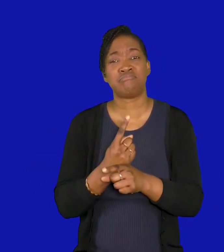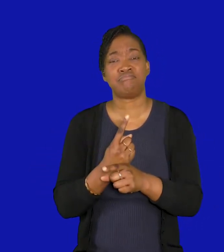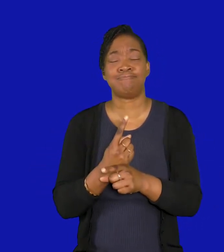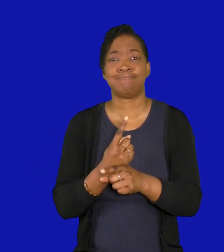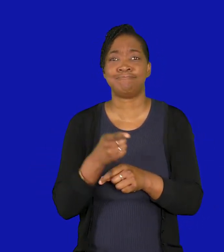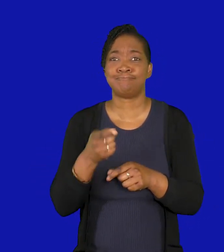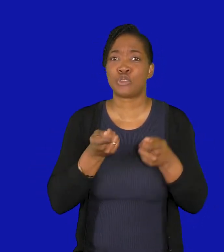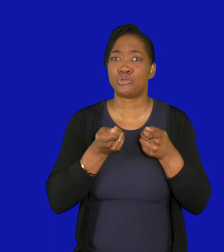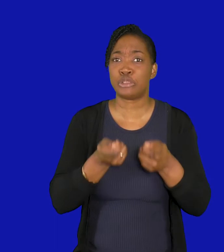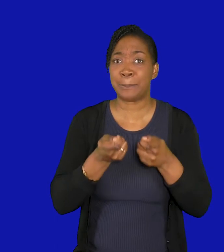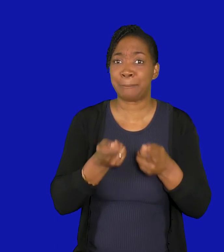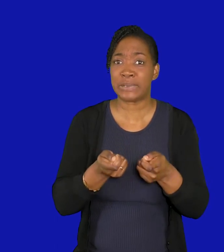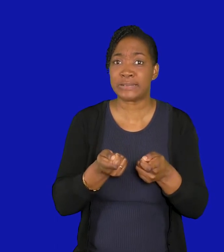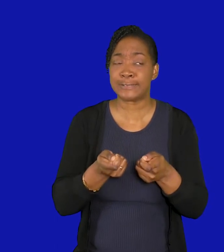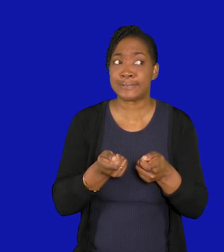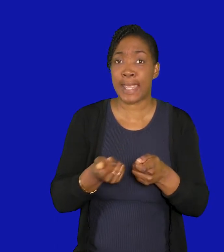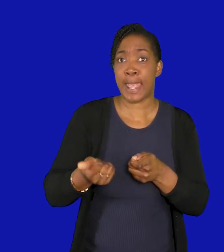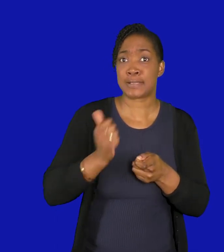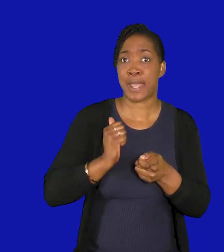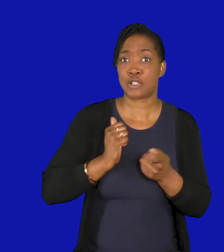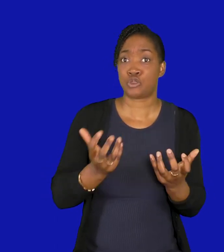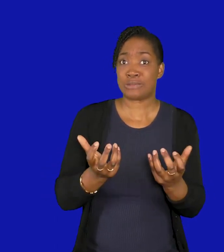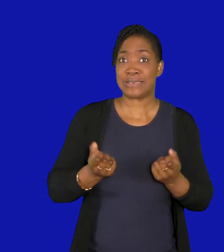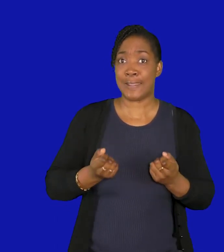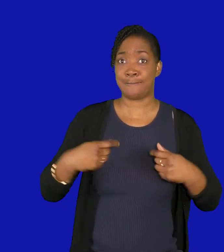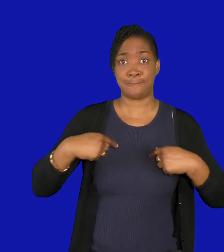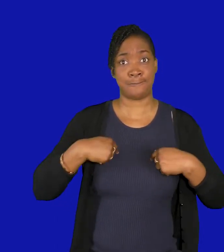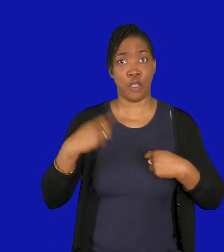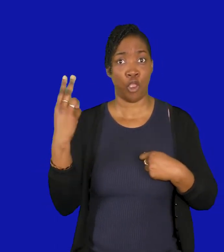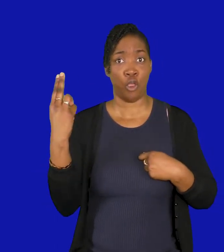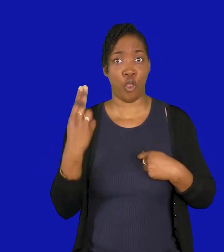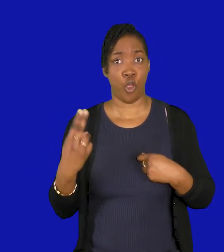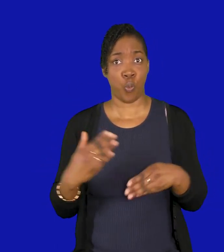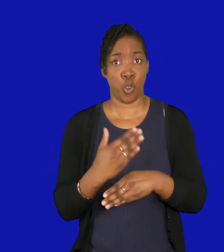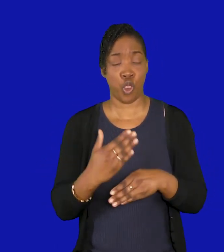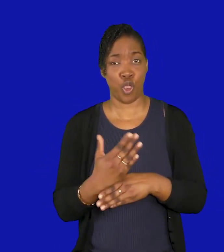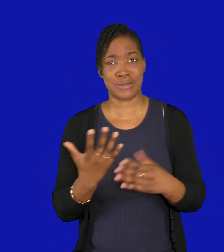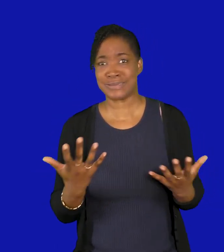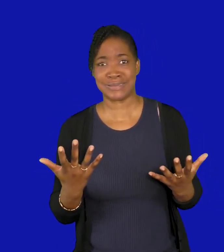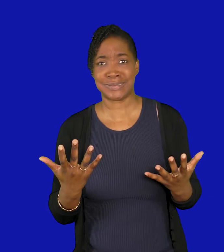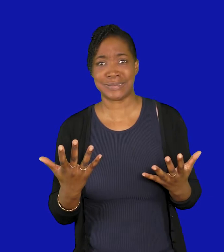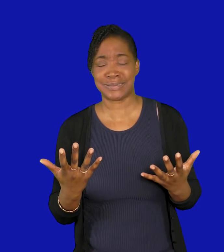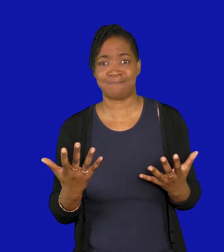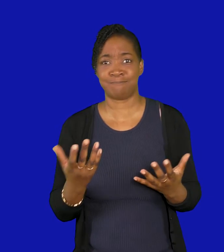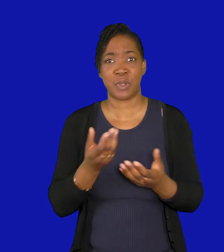talking about the treatment we are expected to take as art workers, living on the edge,